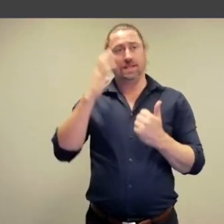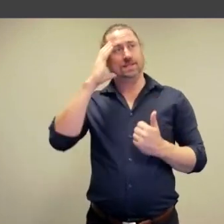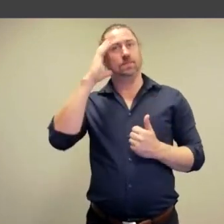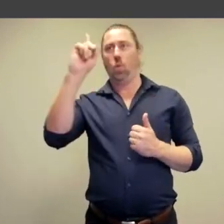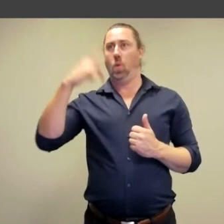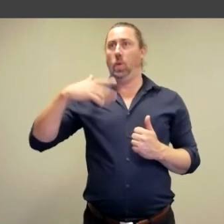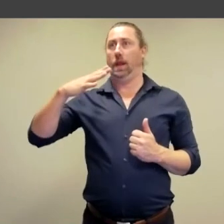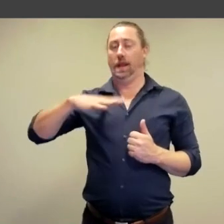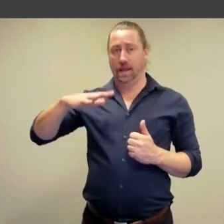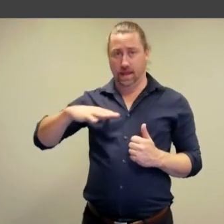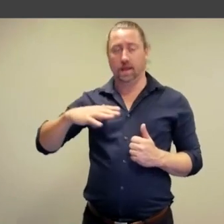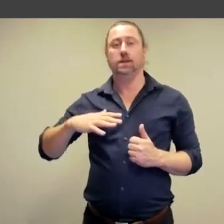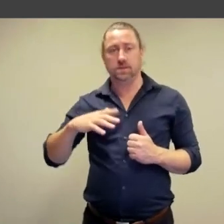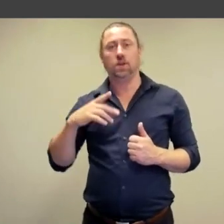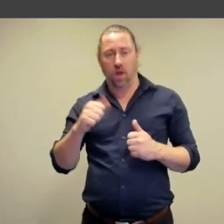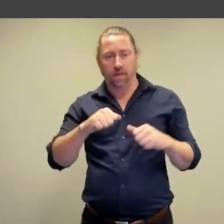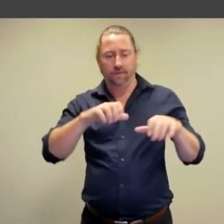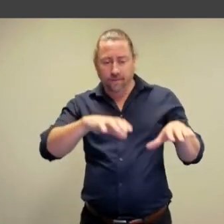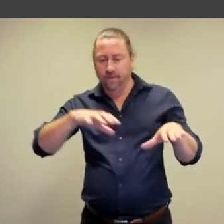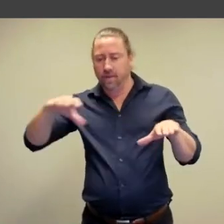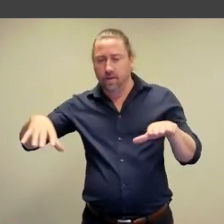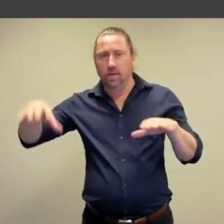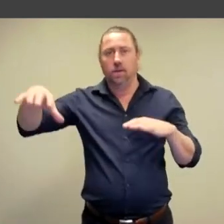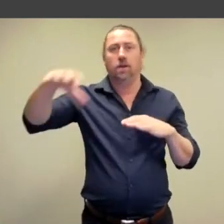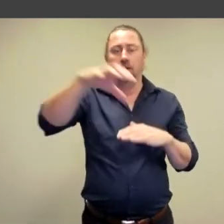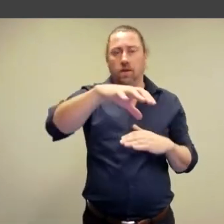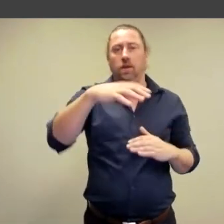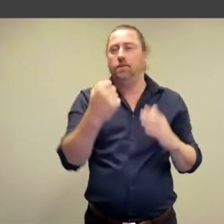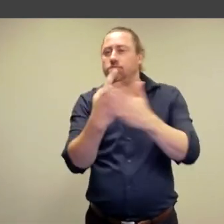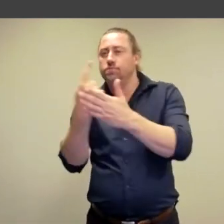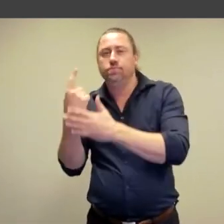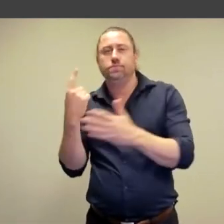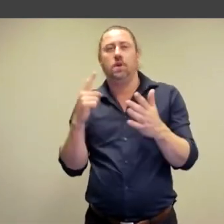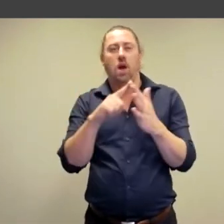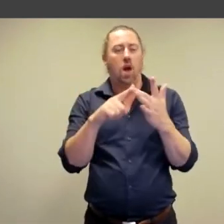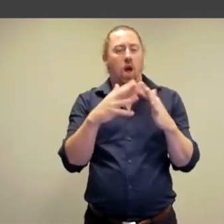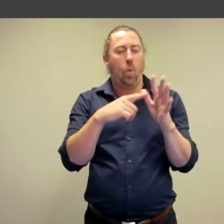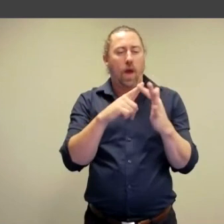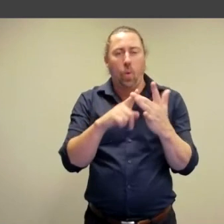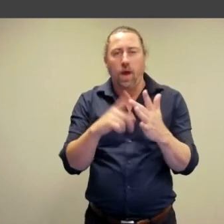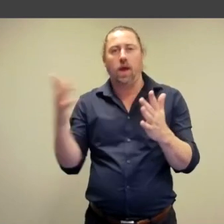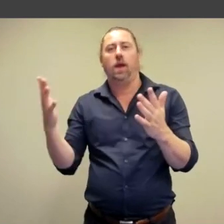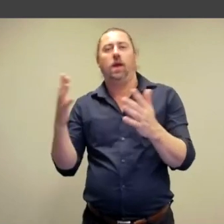the Kabakovs join Ai Wei Wei,